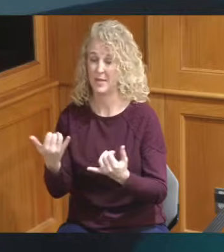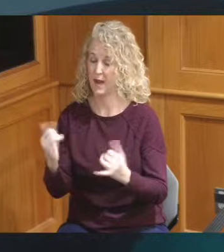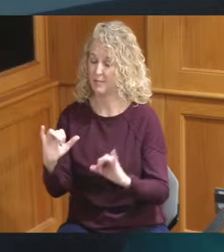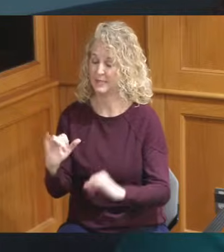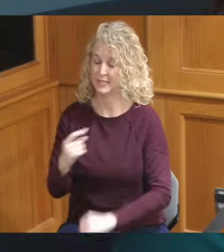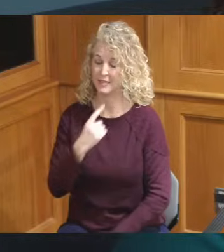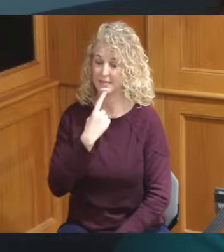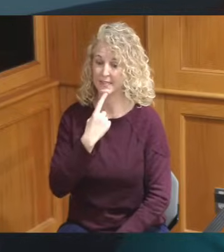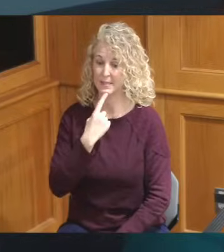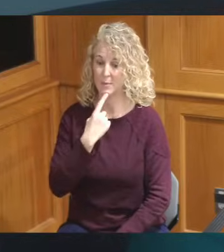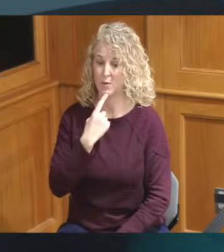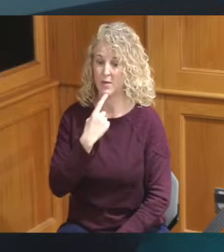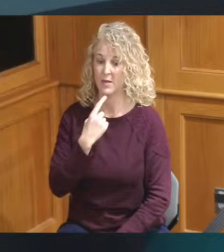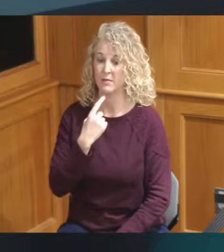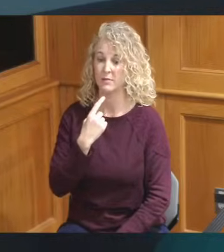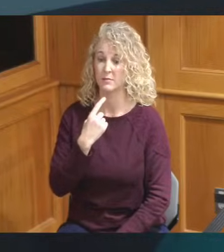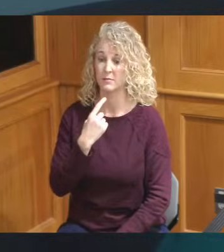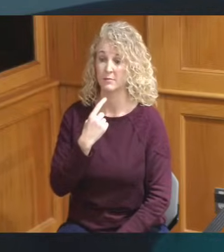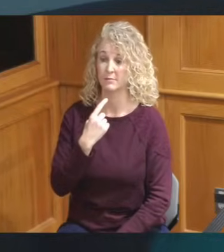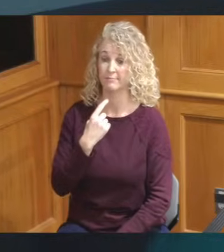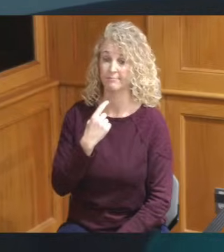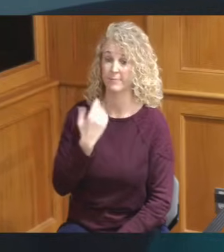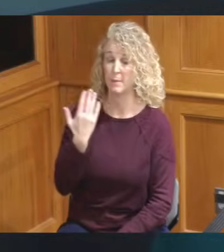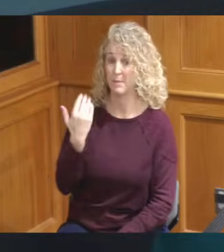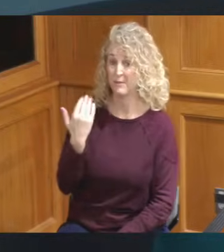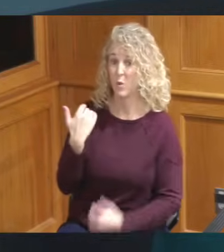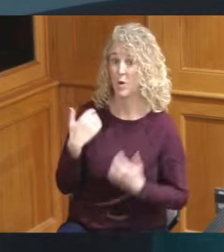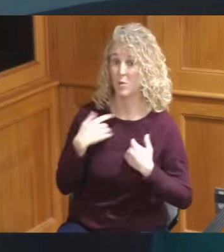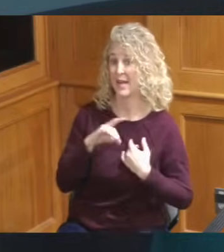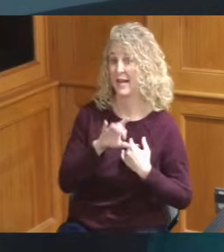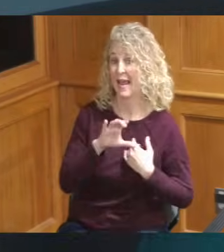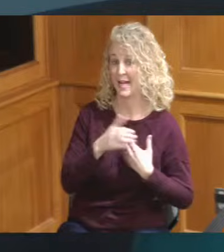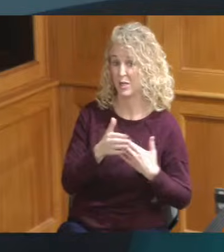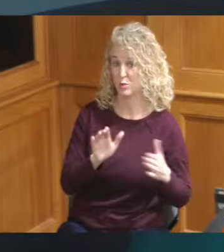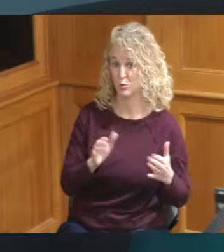we don't have 8. We got a 800 room now. We only going to have 700 rooms. It's going to cost more.